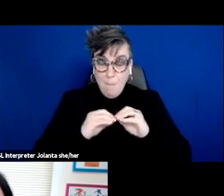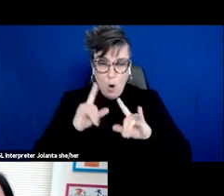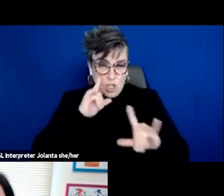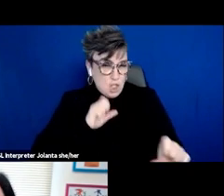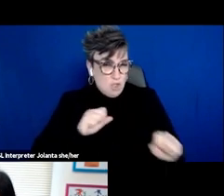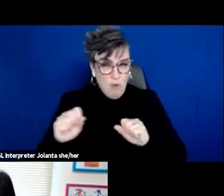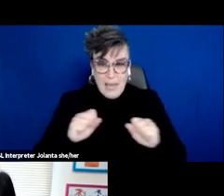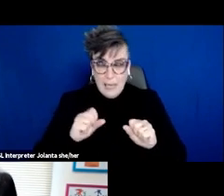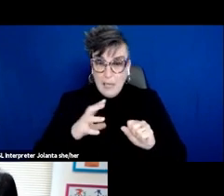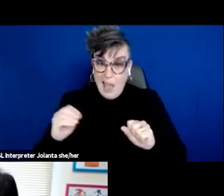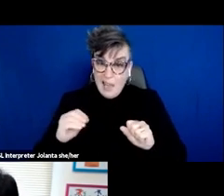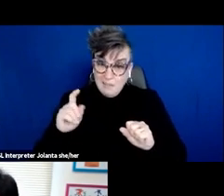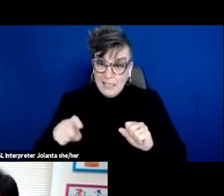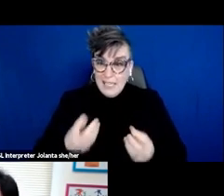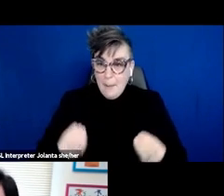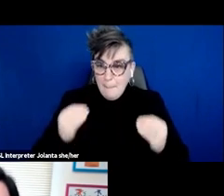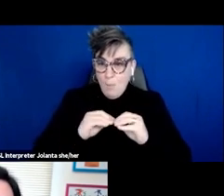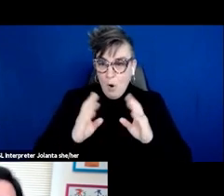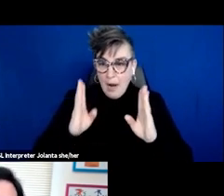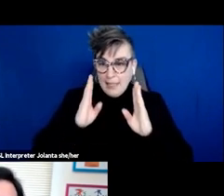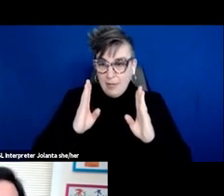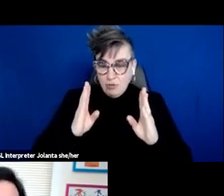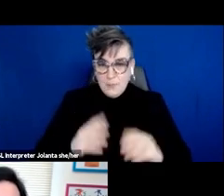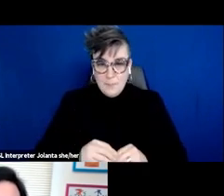of attention.